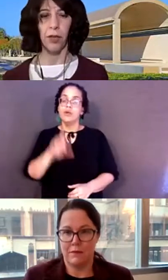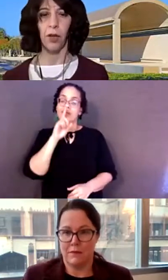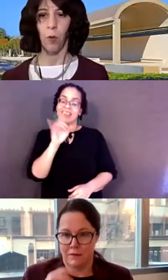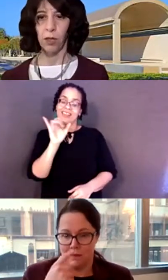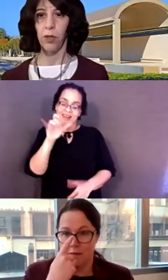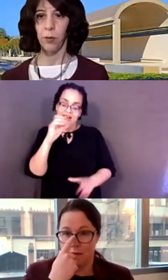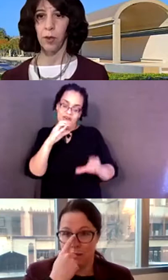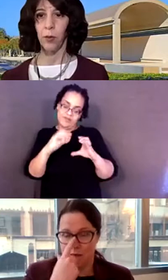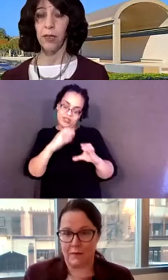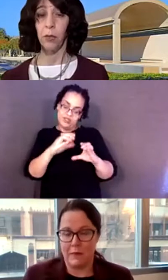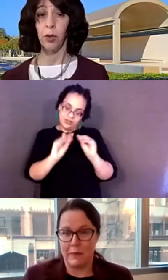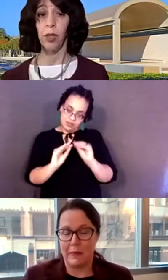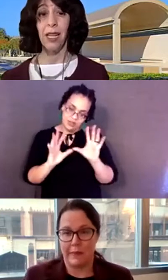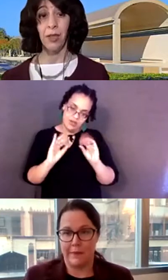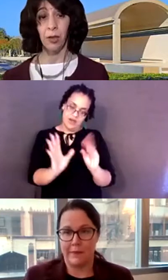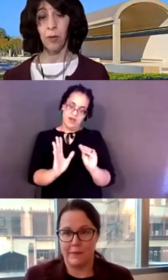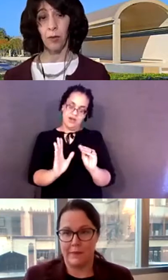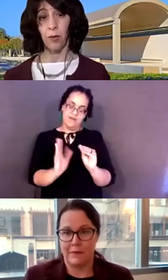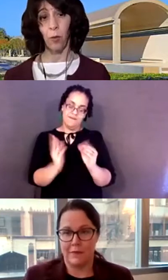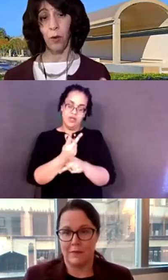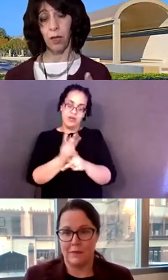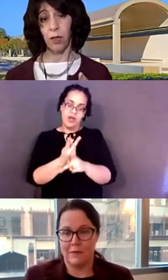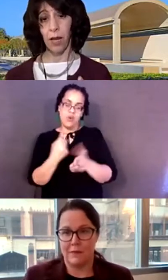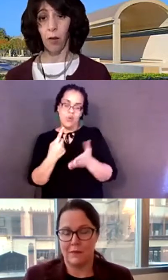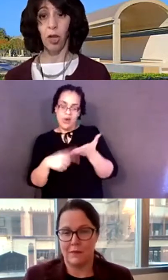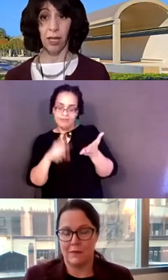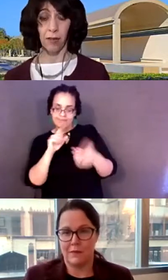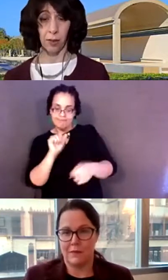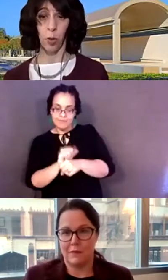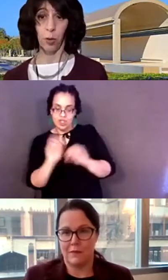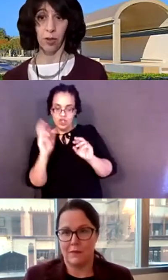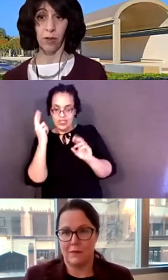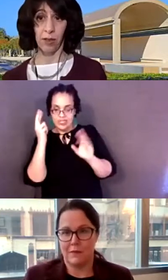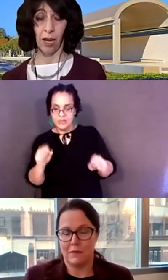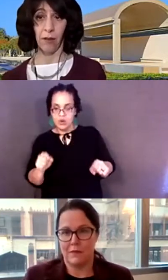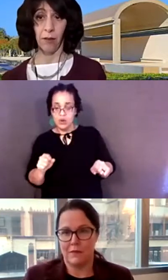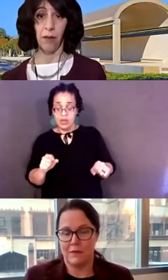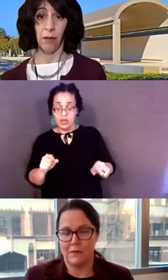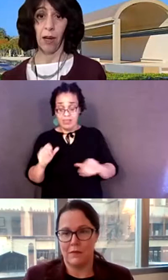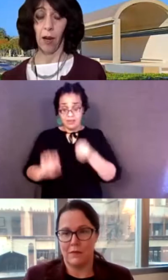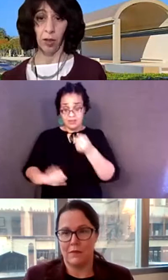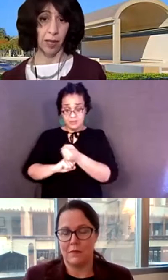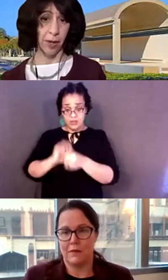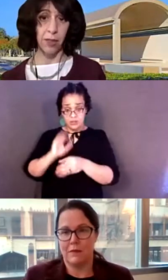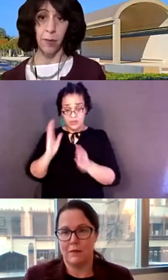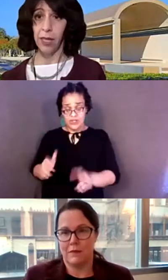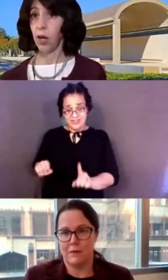out what's going to be reasonable in terms of what, how long can the support person stay?